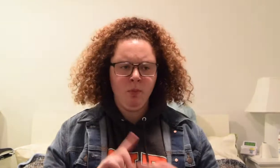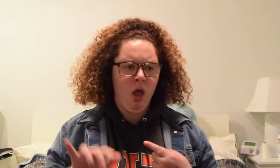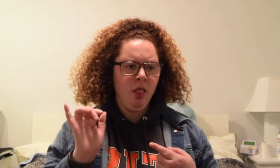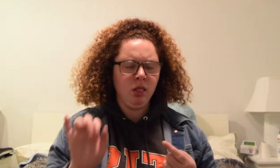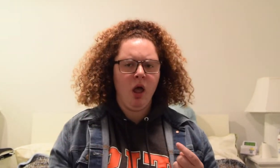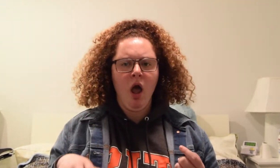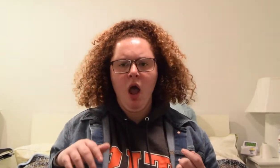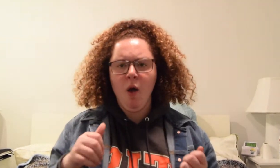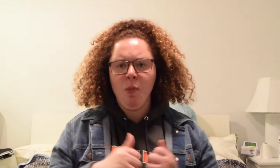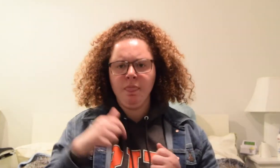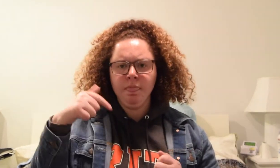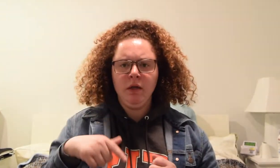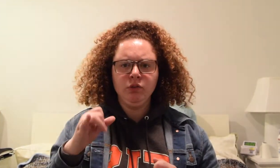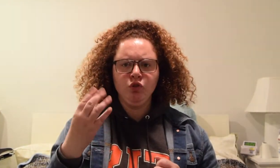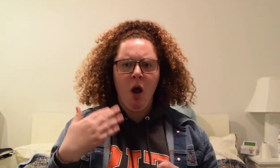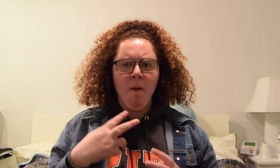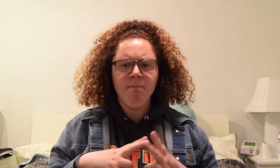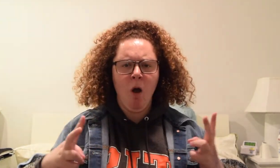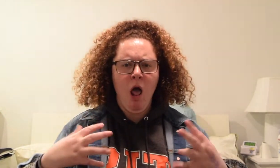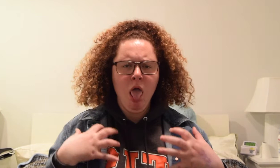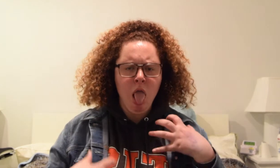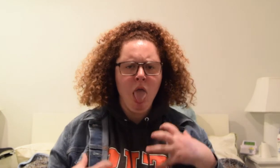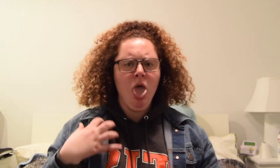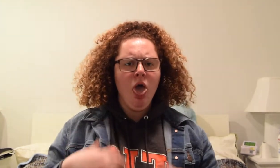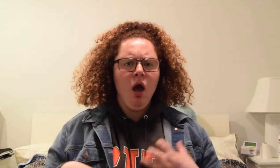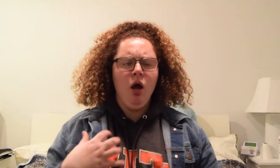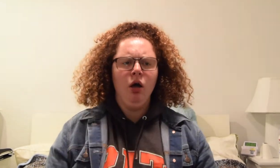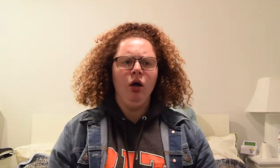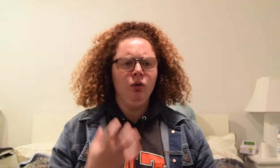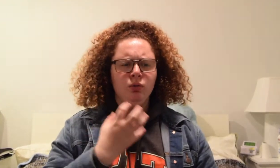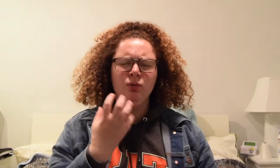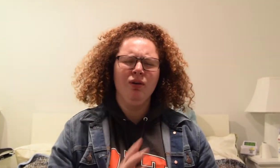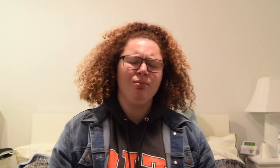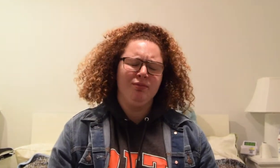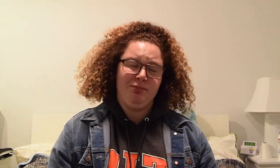But yeah, with this job, my feelings has been all over the place